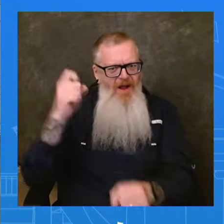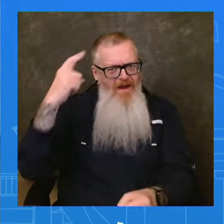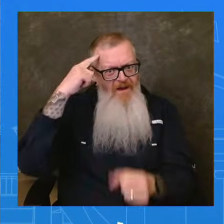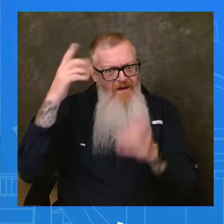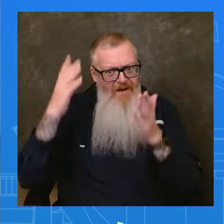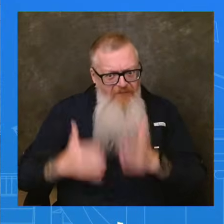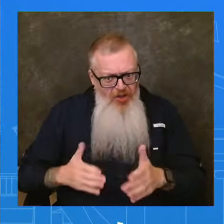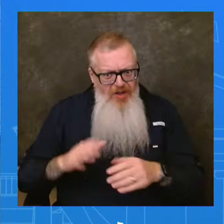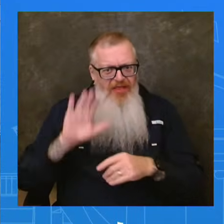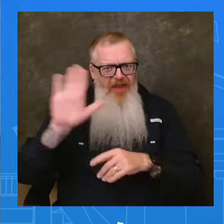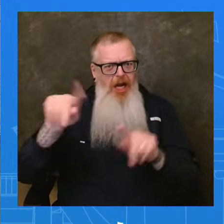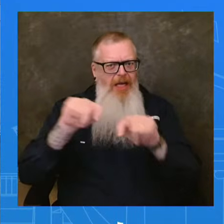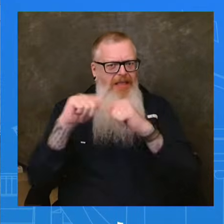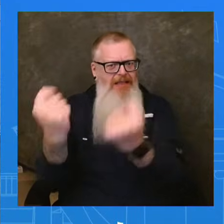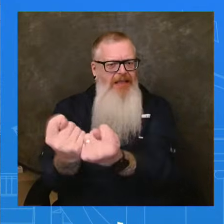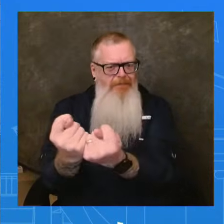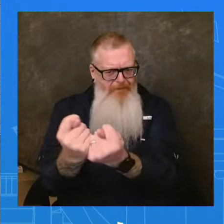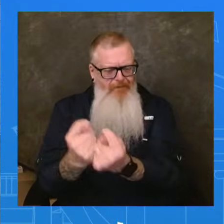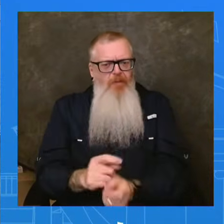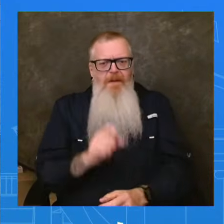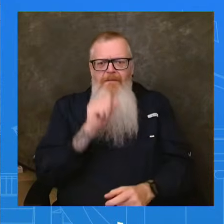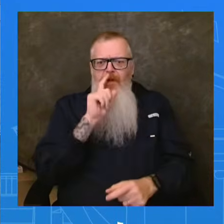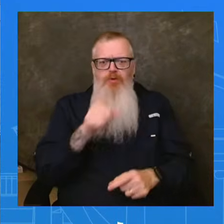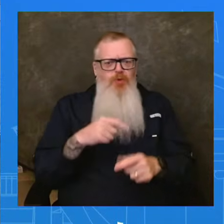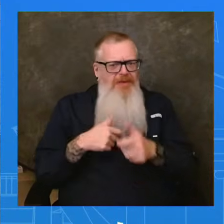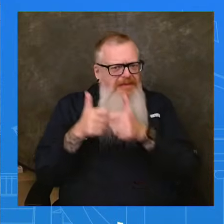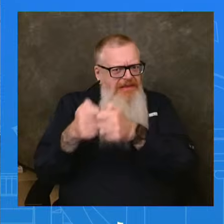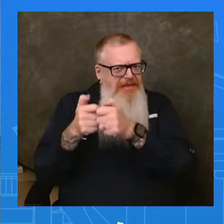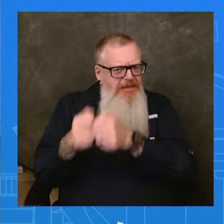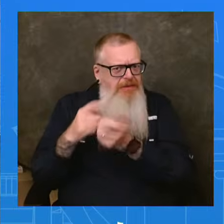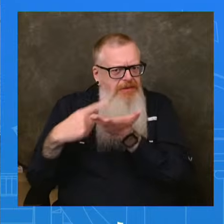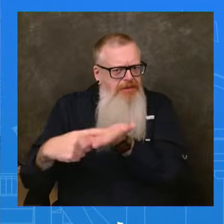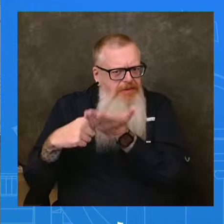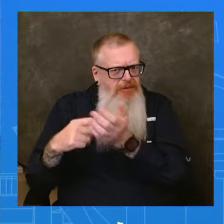to meet the needs of Floridians as Hurricane Milton passes through the state.